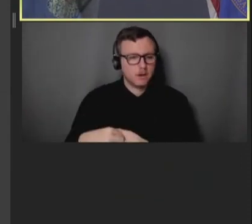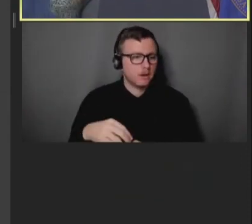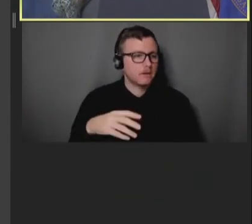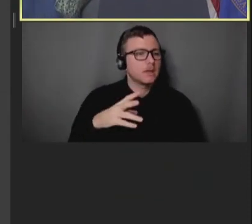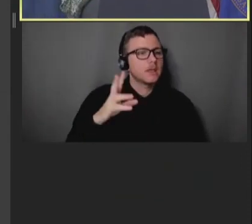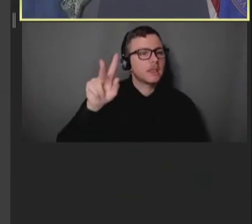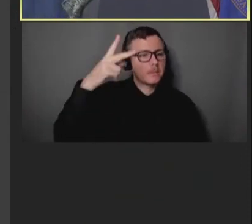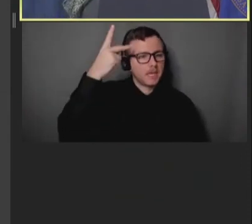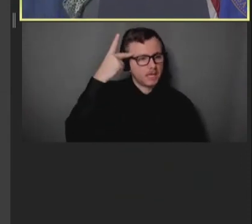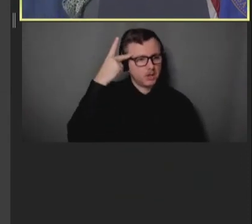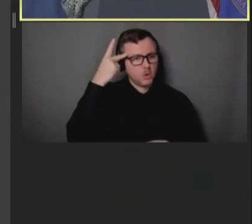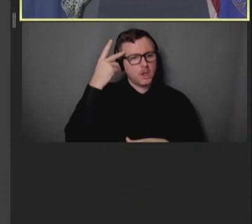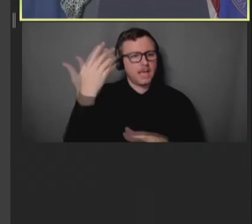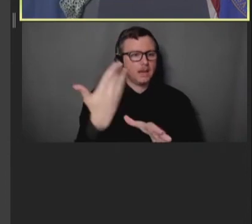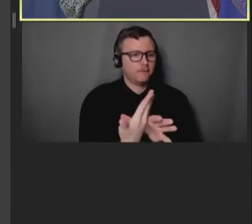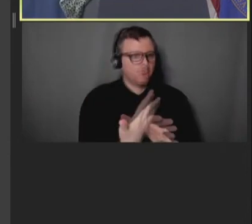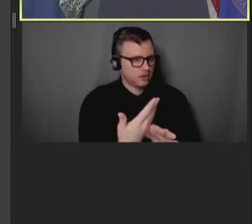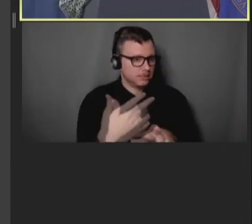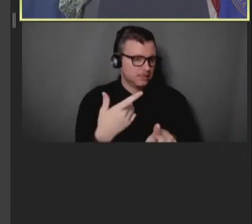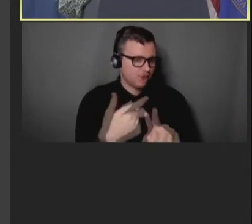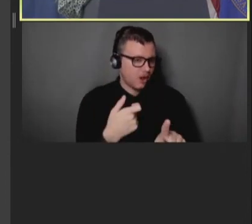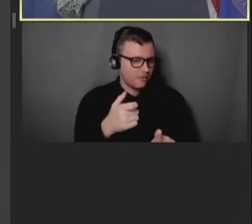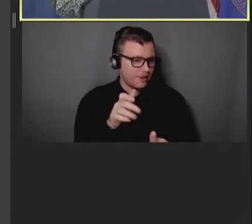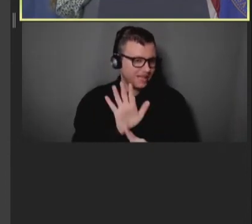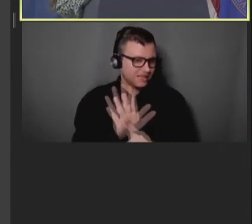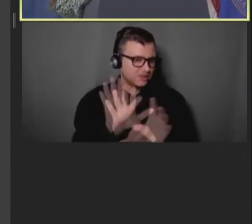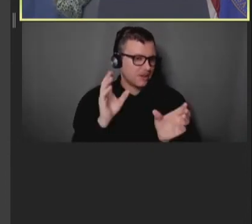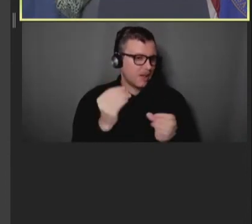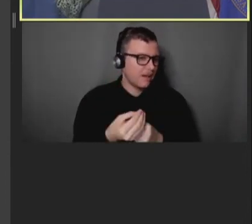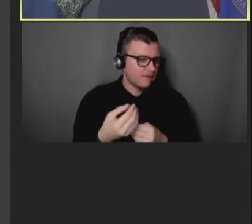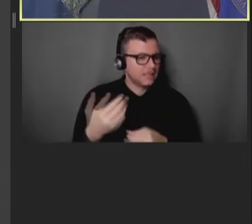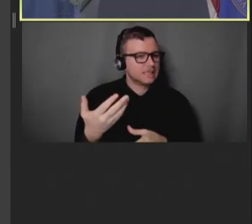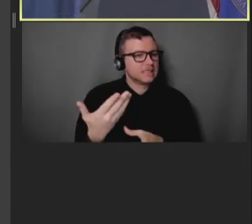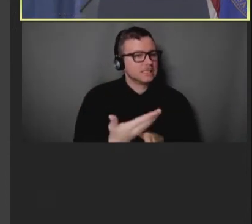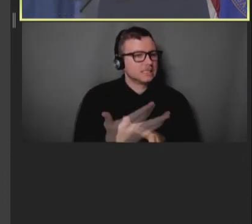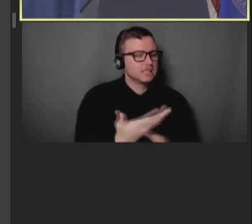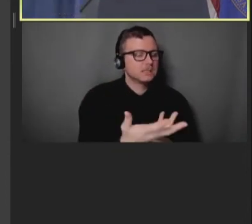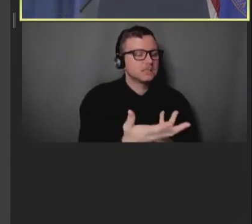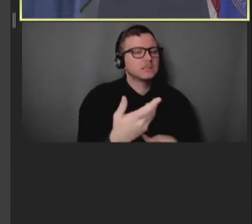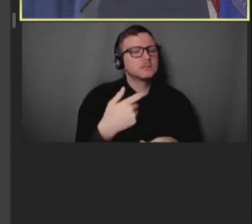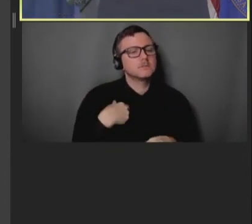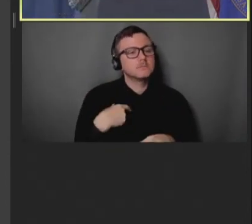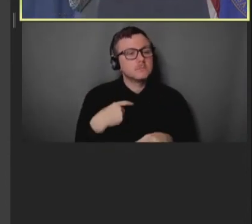that the governor did a bad thing. But, in the process of the cause getting out,